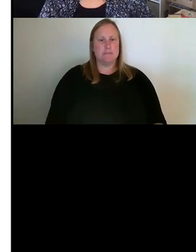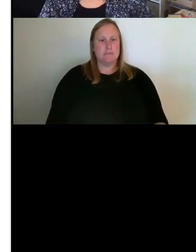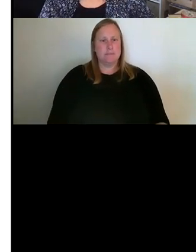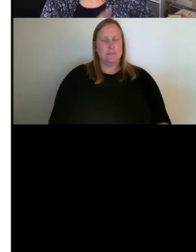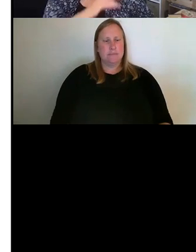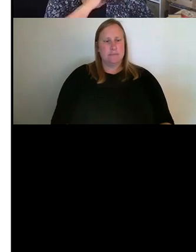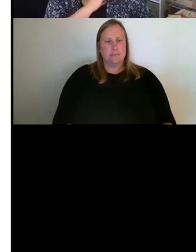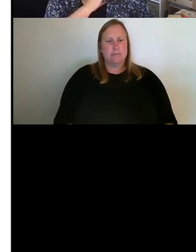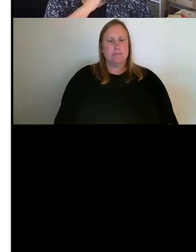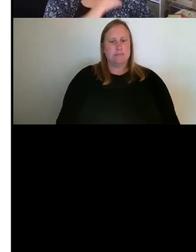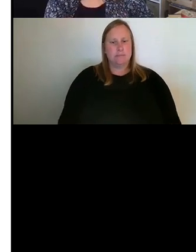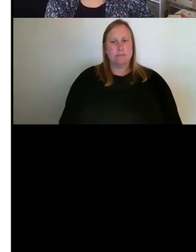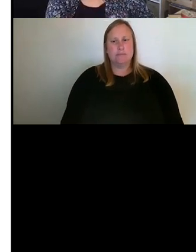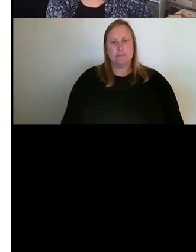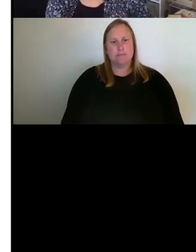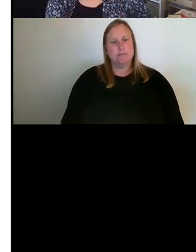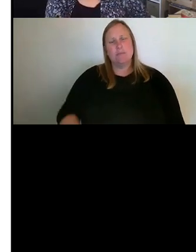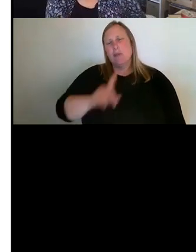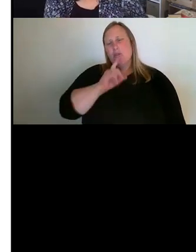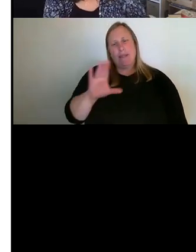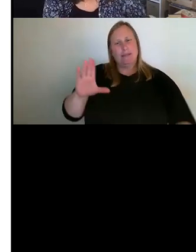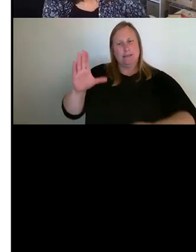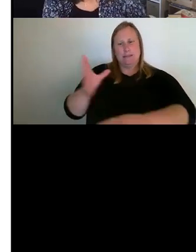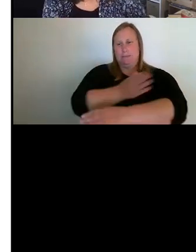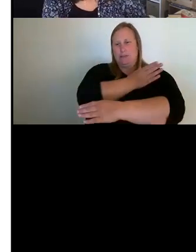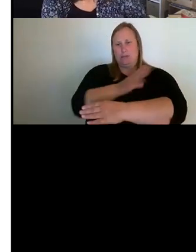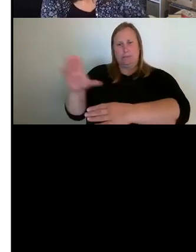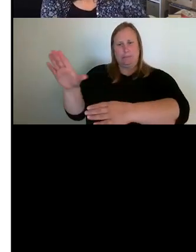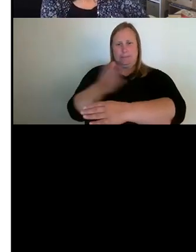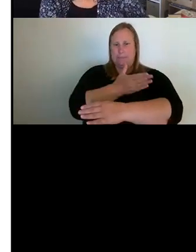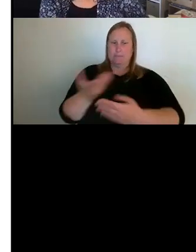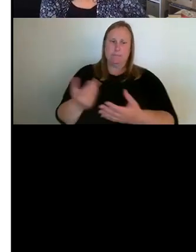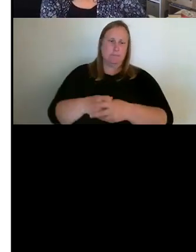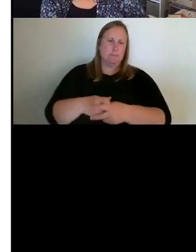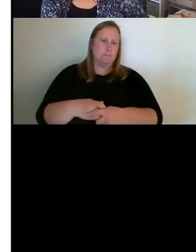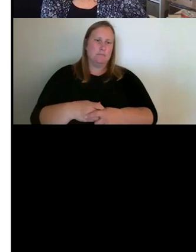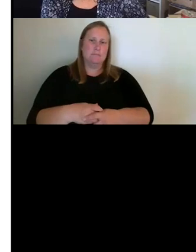What we show is this whole spectrum. All of these group members have value in what they